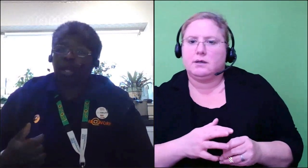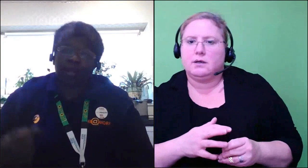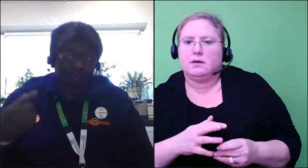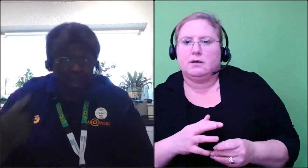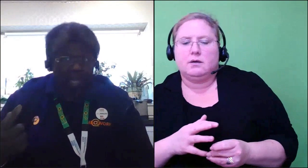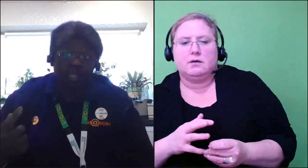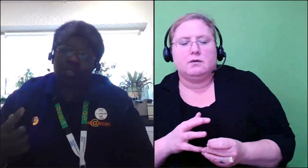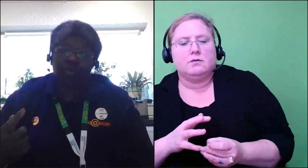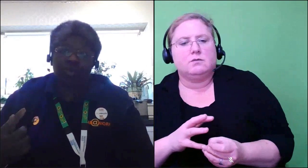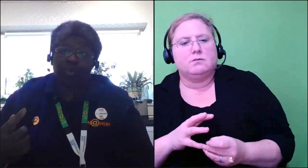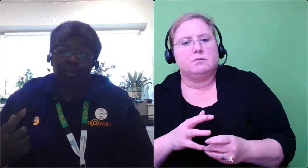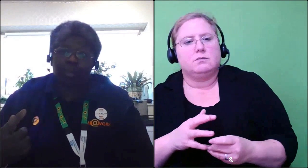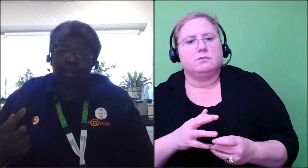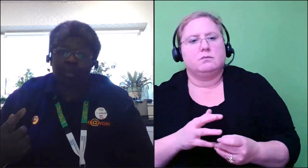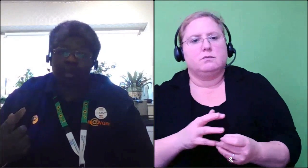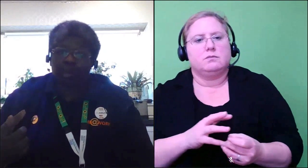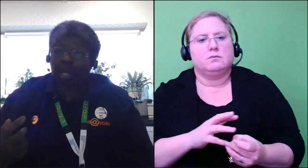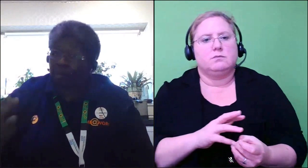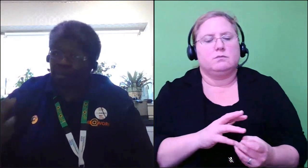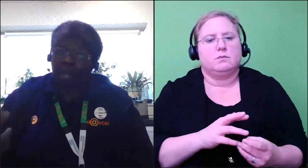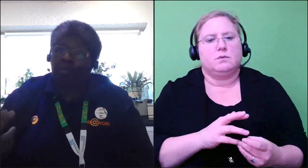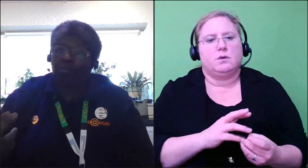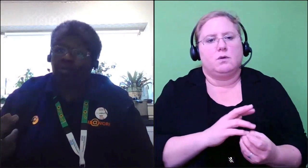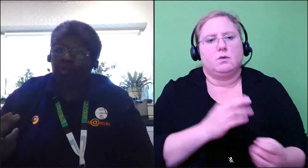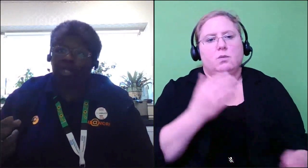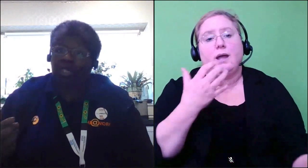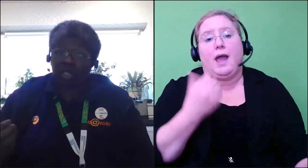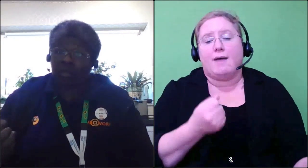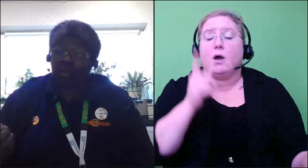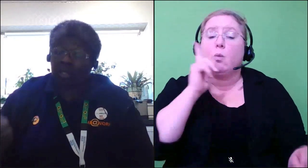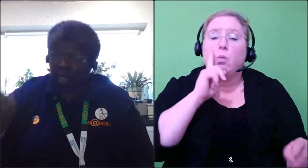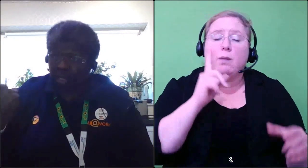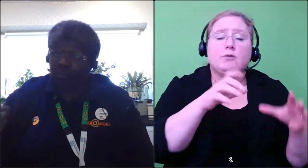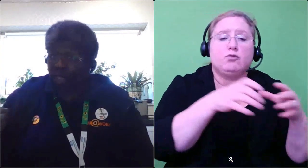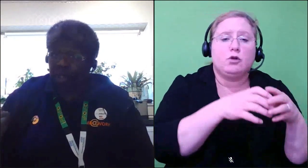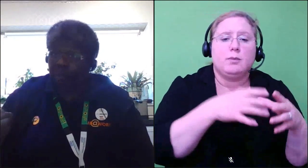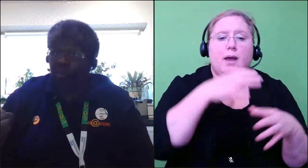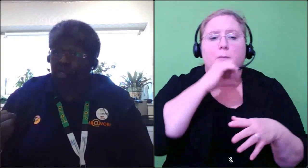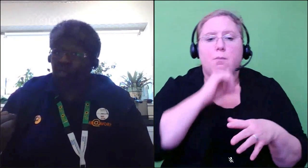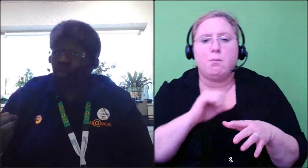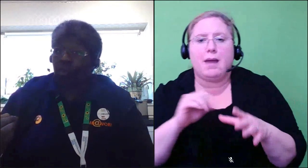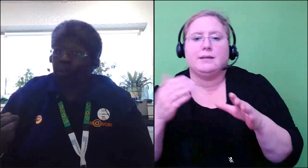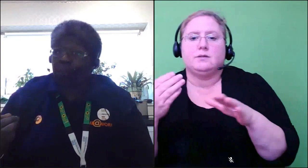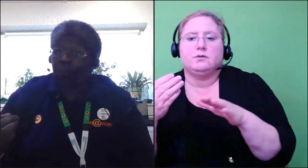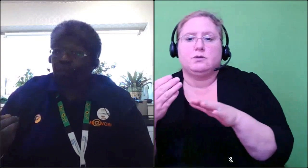We have a men's group. We have a maple group, which is a disability lived experience group.